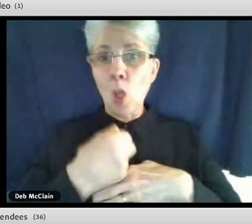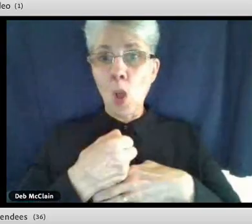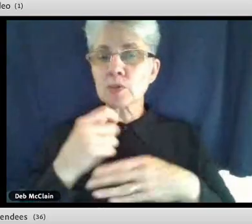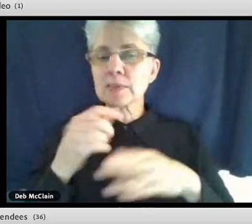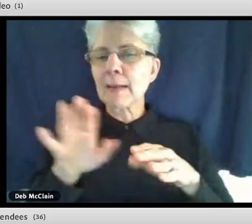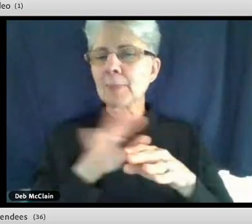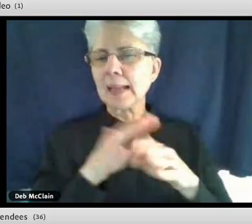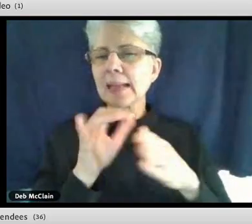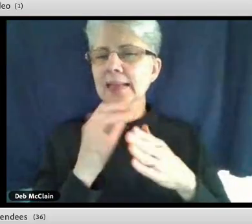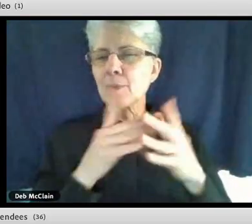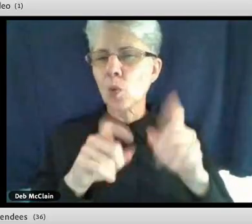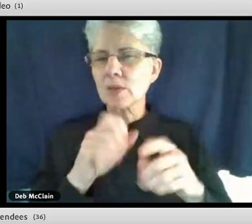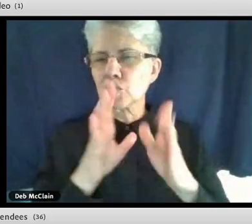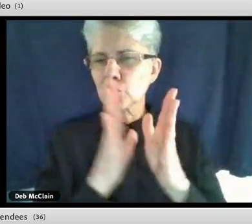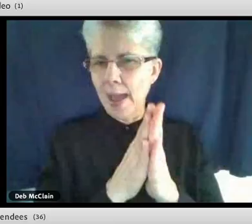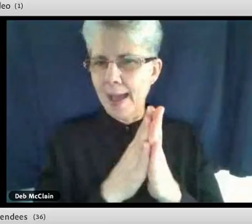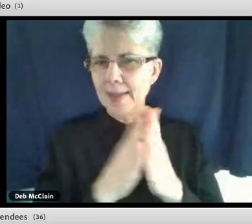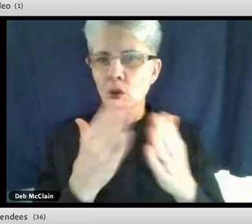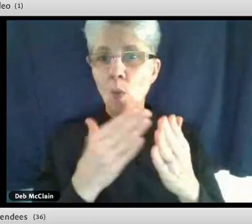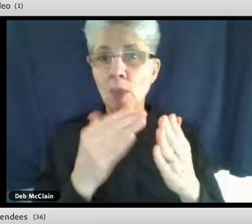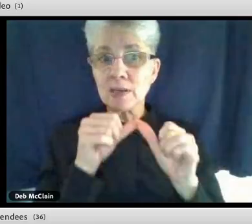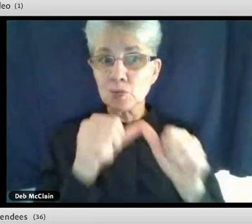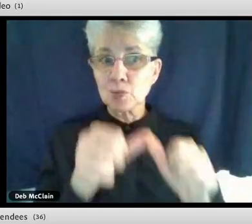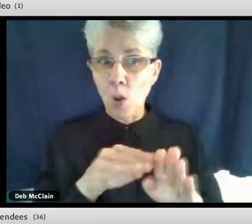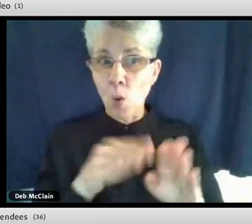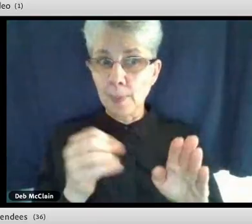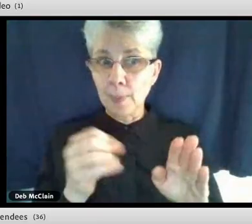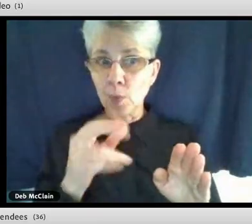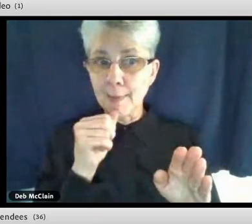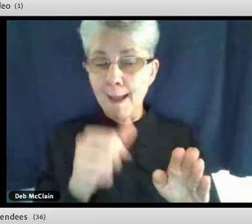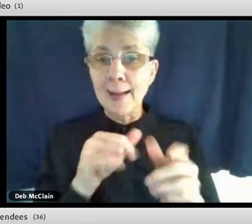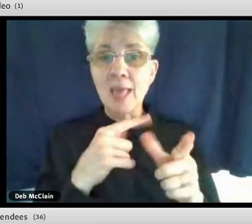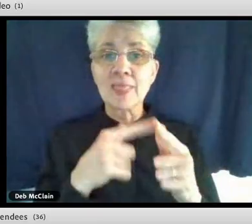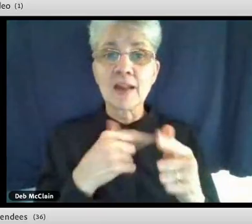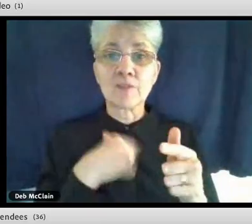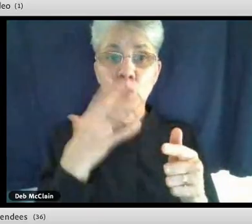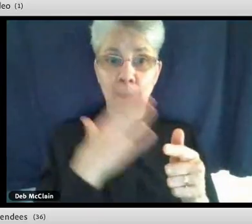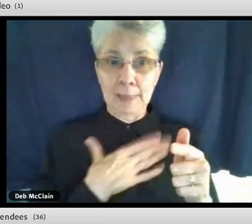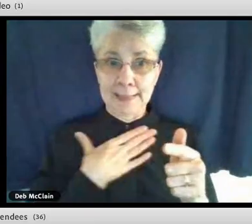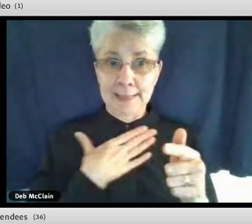If you are open or closed completely, some questions to ask whether or not to stay open,